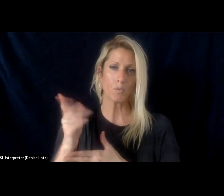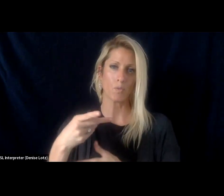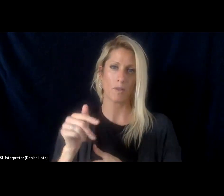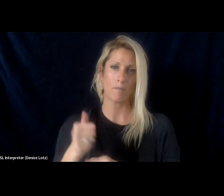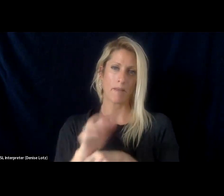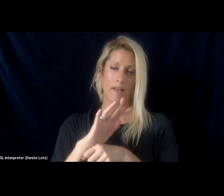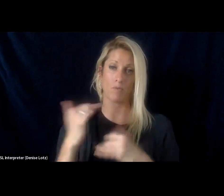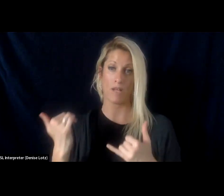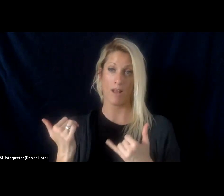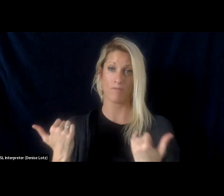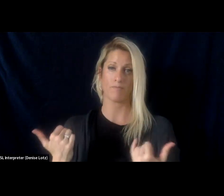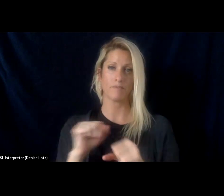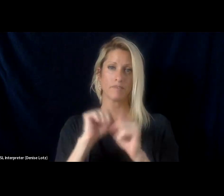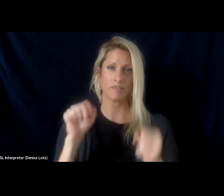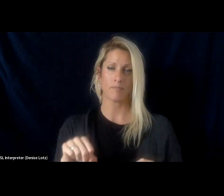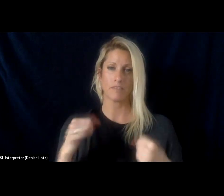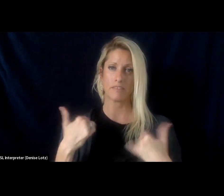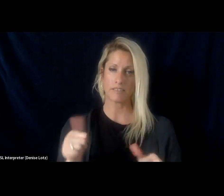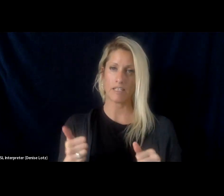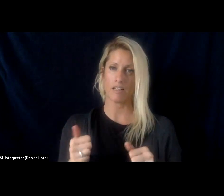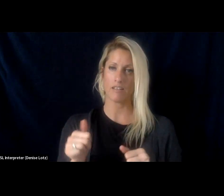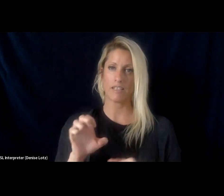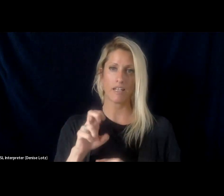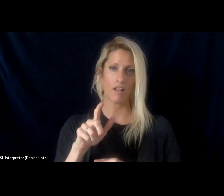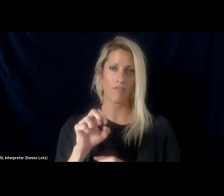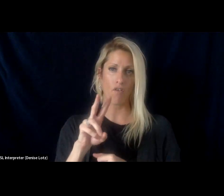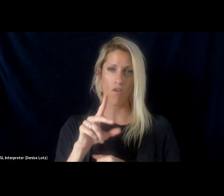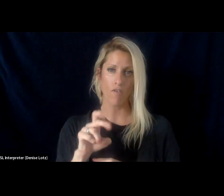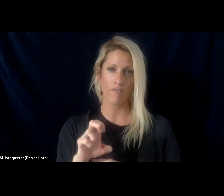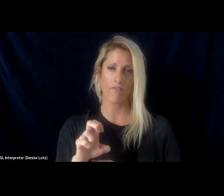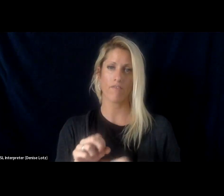to today, the system continues to evolve. We continue to add it's capacity. We're about